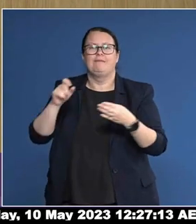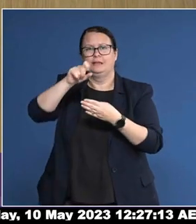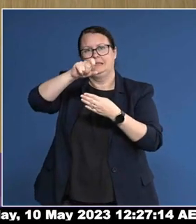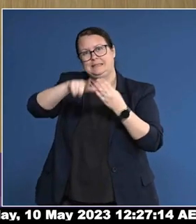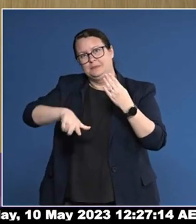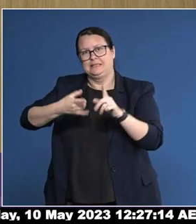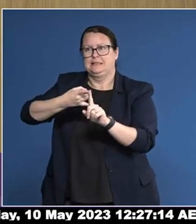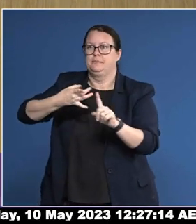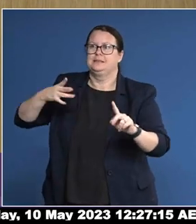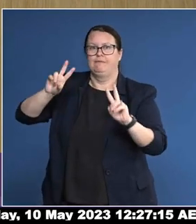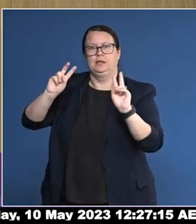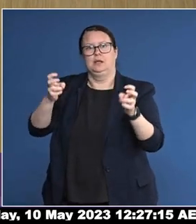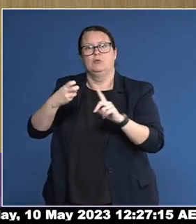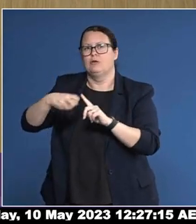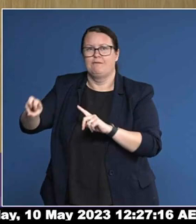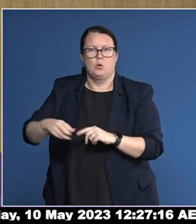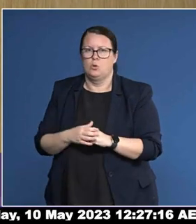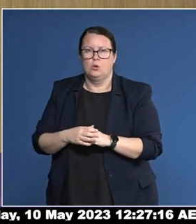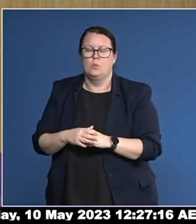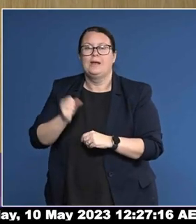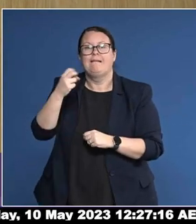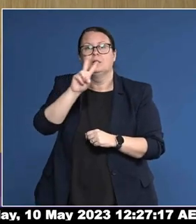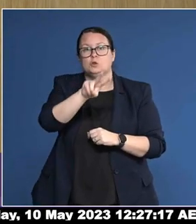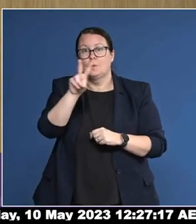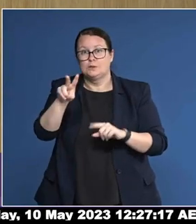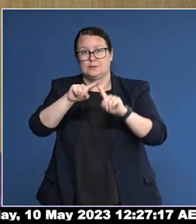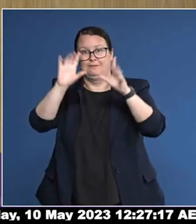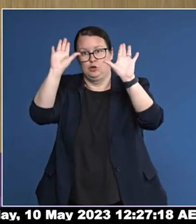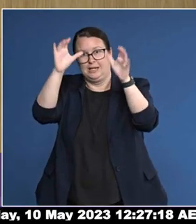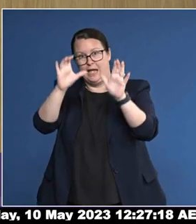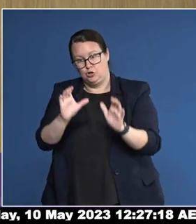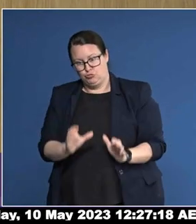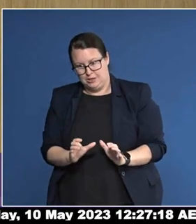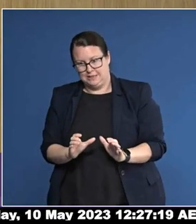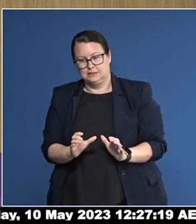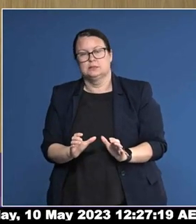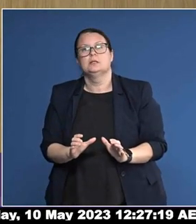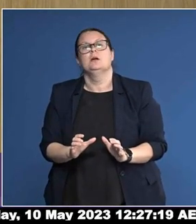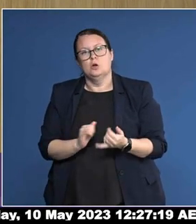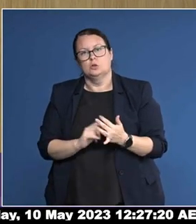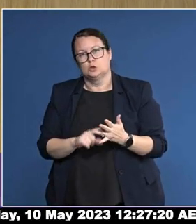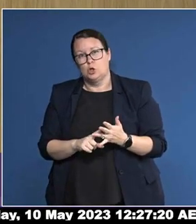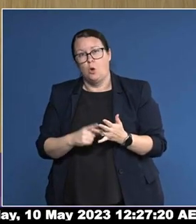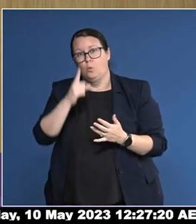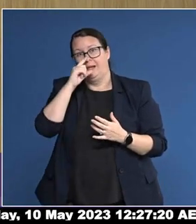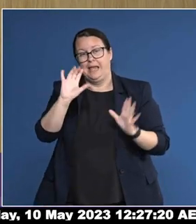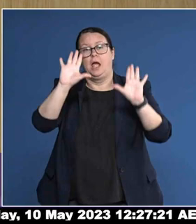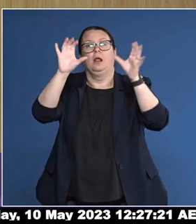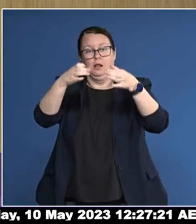category. What we do have is 22 other categories, and within those, we can provide information that this person does have a particular disability.